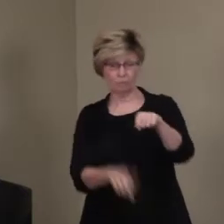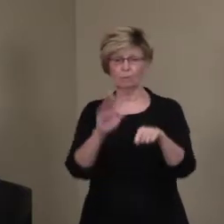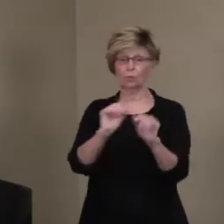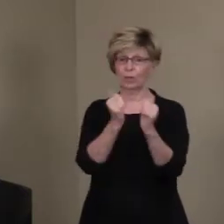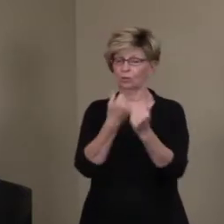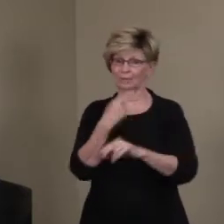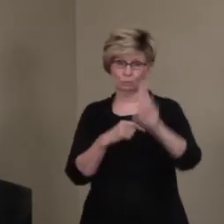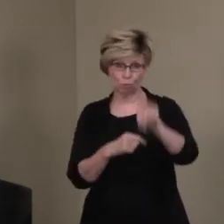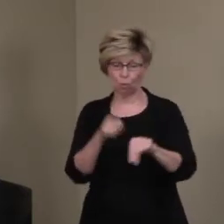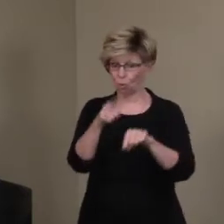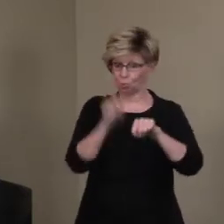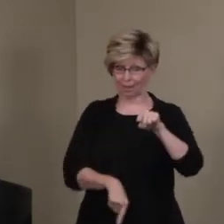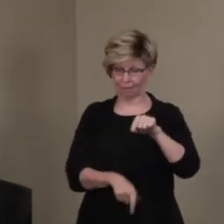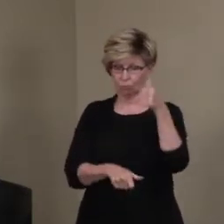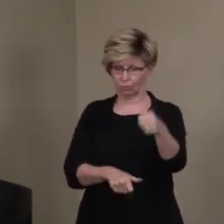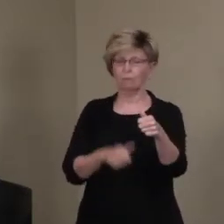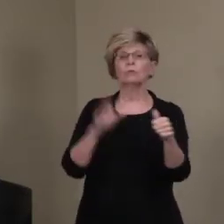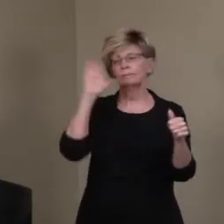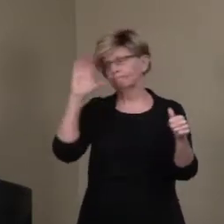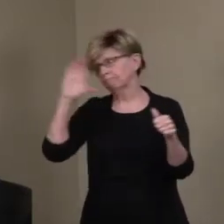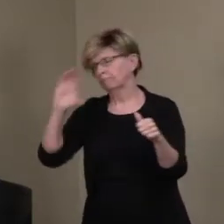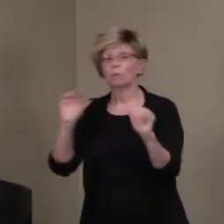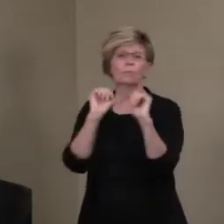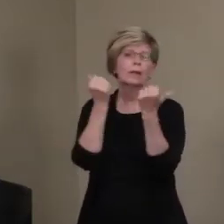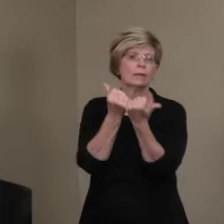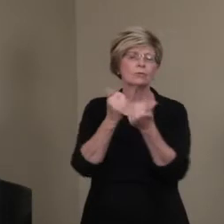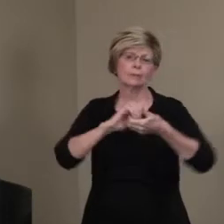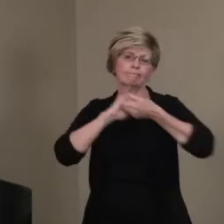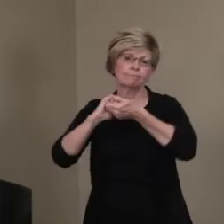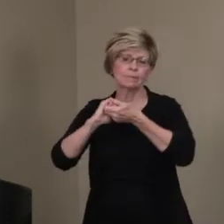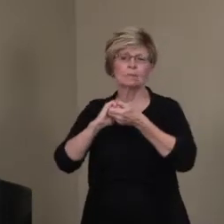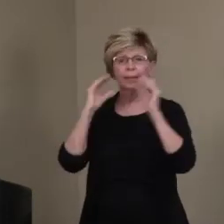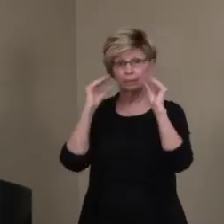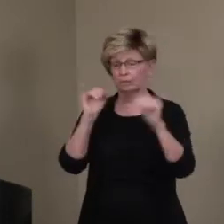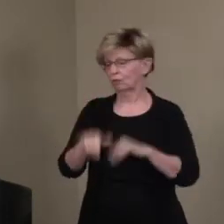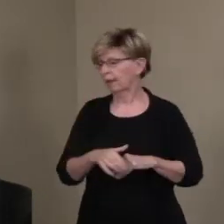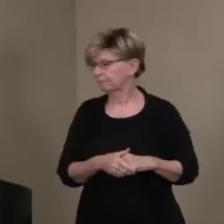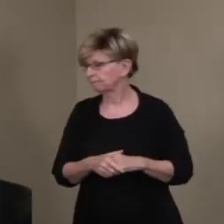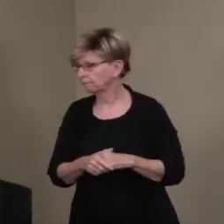these things so if you can't teach those yourself then you must partner with